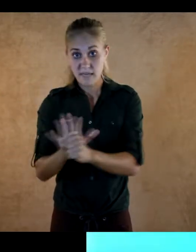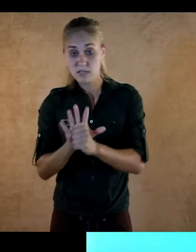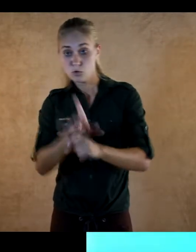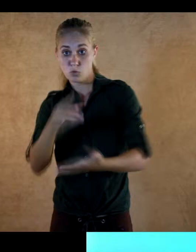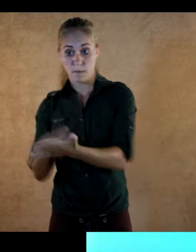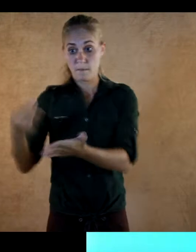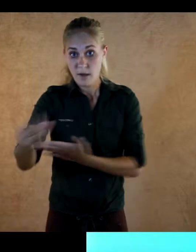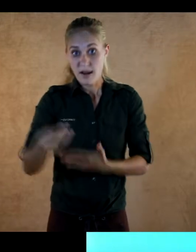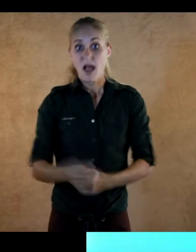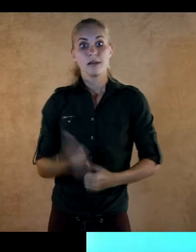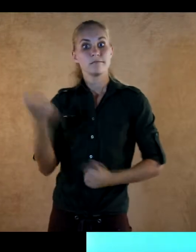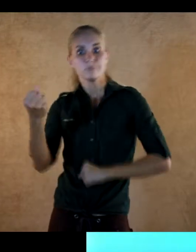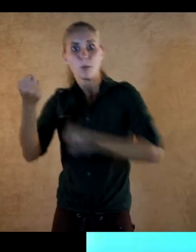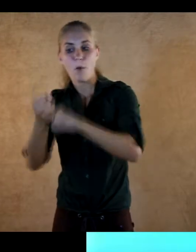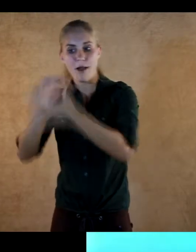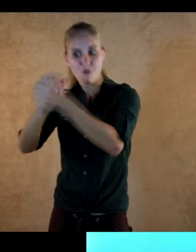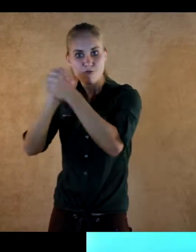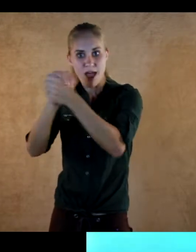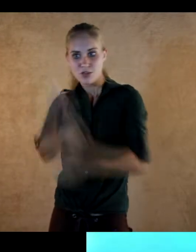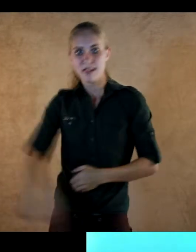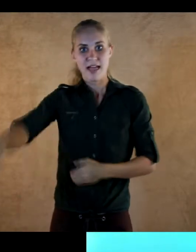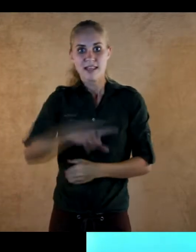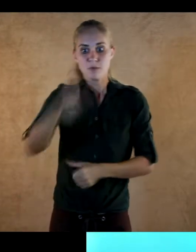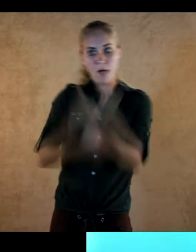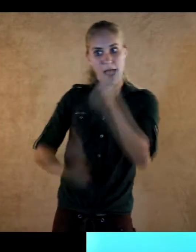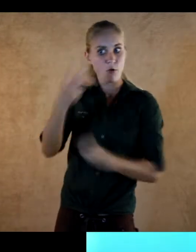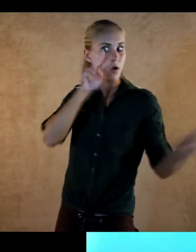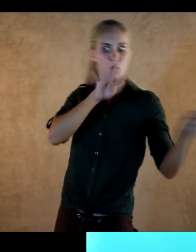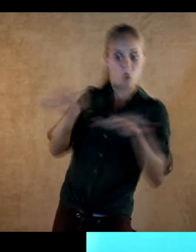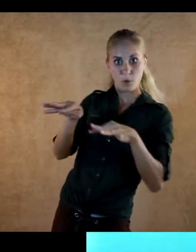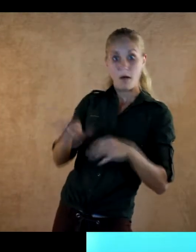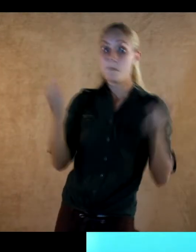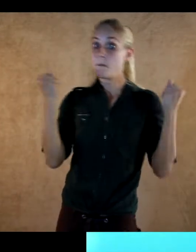Verbally celebrate their purchase and congratulate them in front of the room. Other guests will follow.